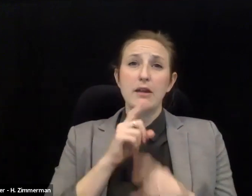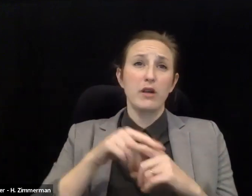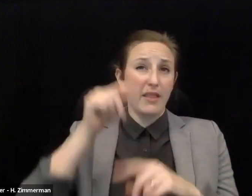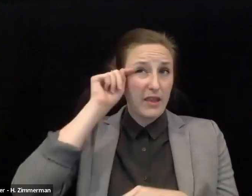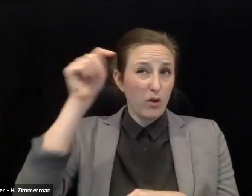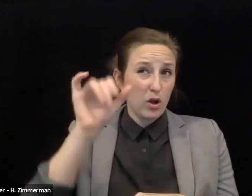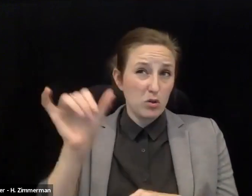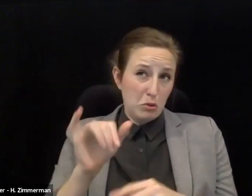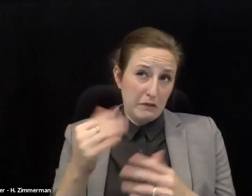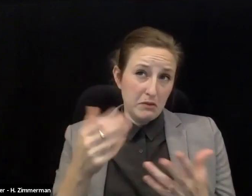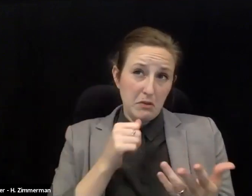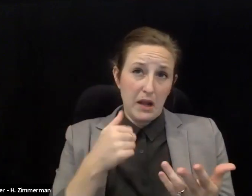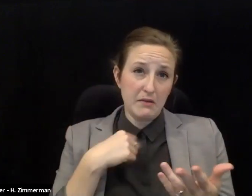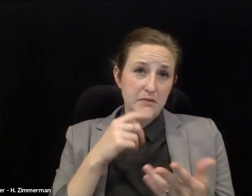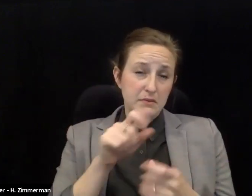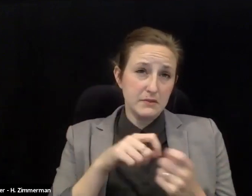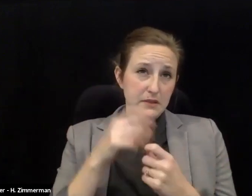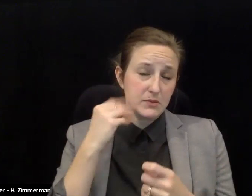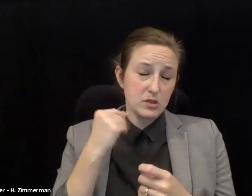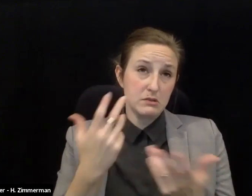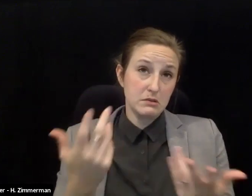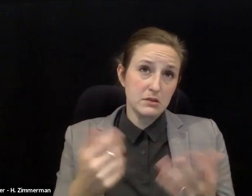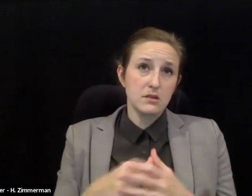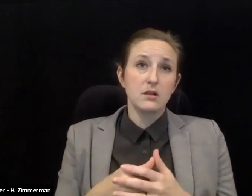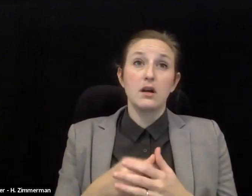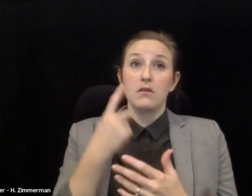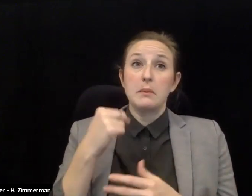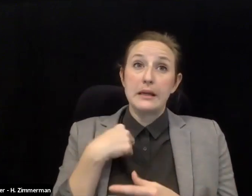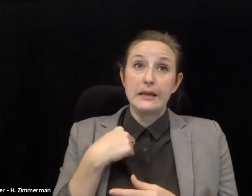Meredith Lopez, IREX: Yeah, I think, for, for me, this is going to have to largely be theoretical,